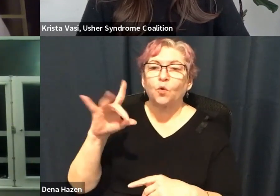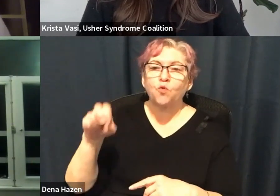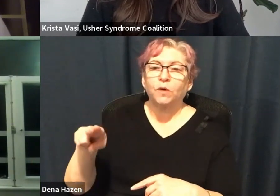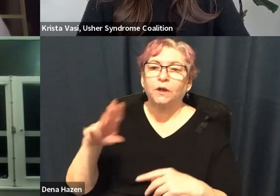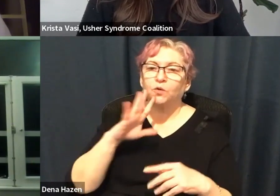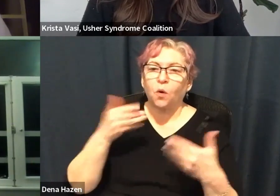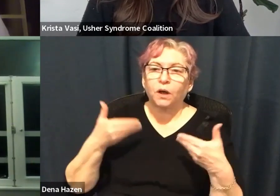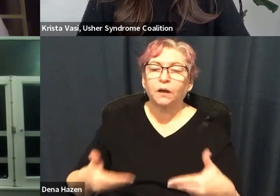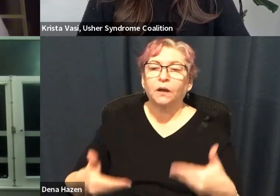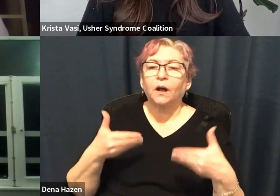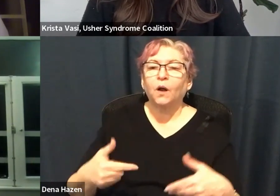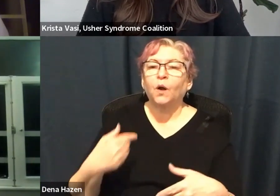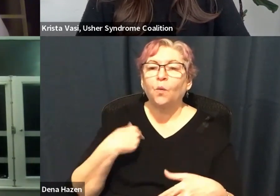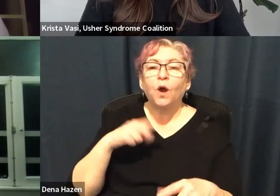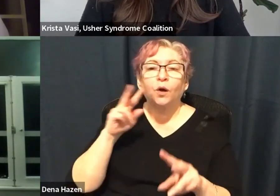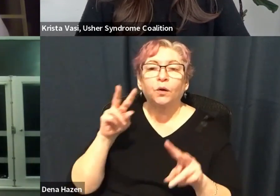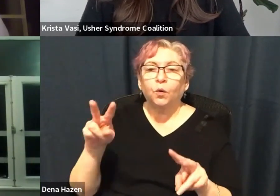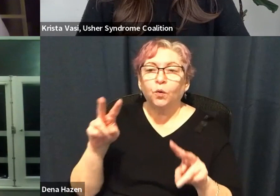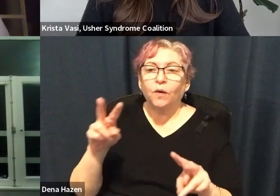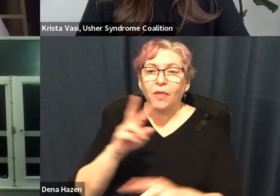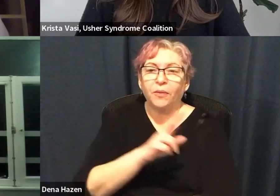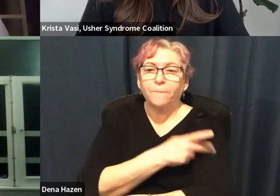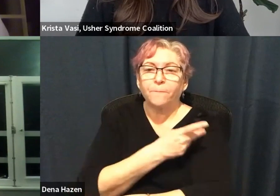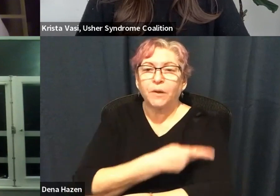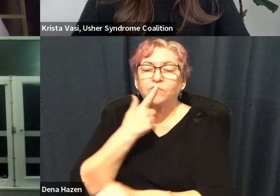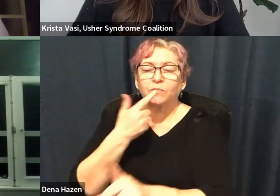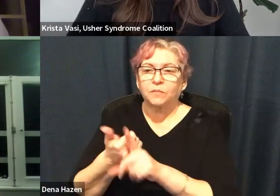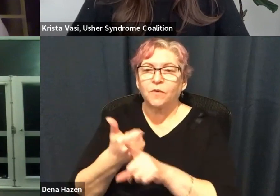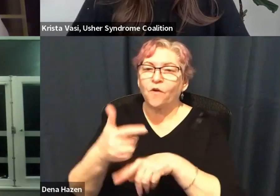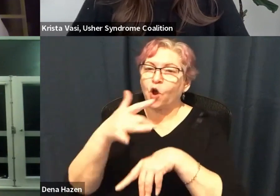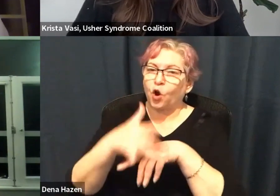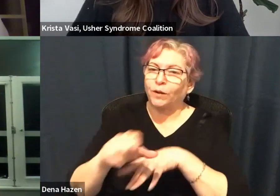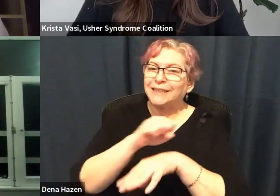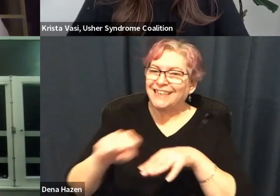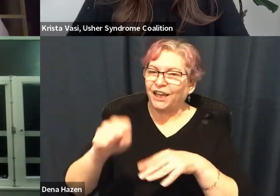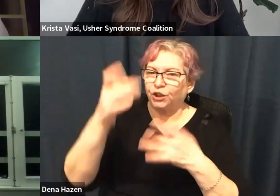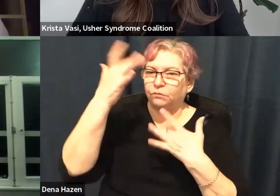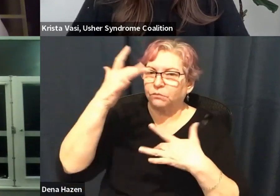So we're looking at the patients who have early-stage disease, who are